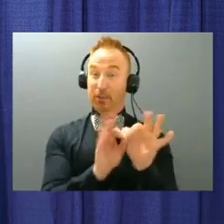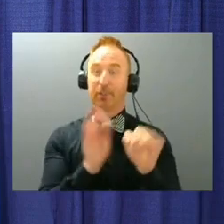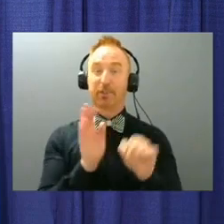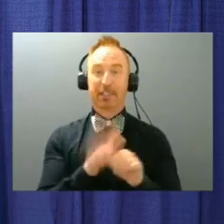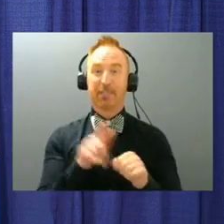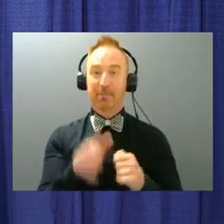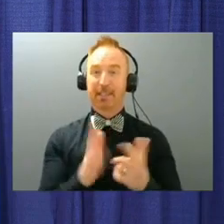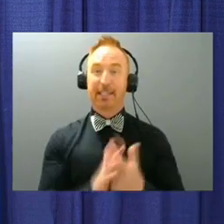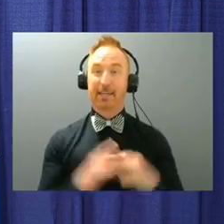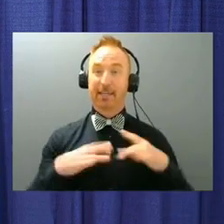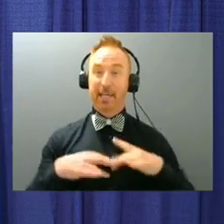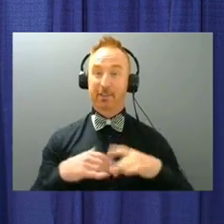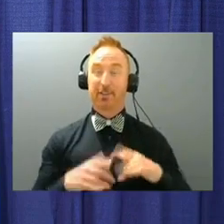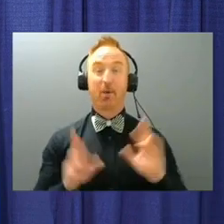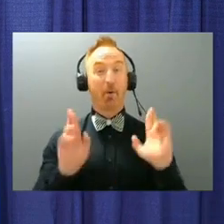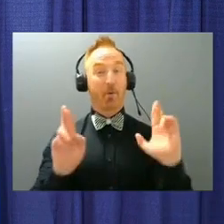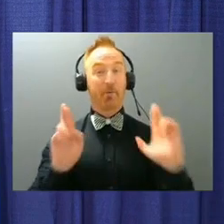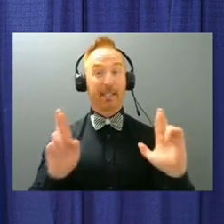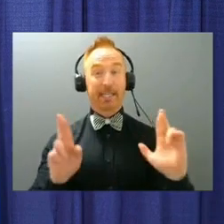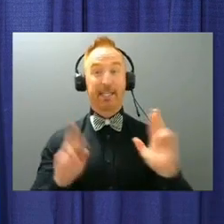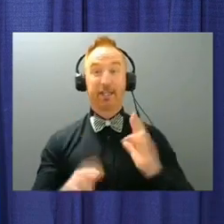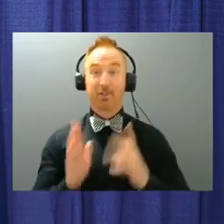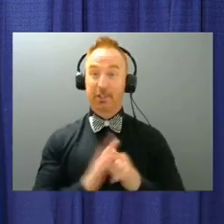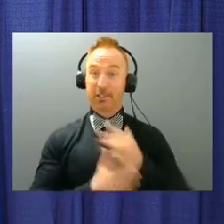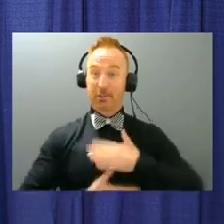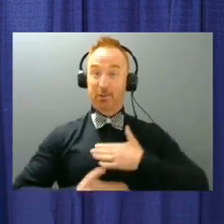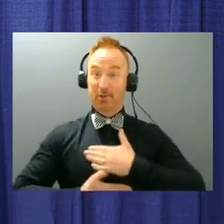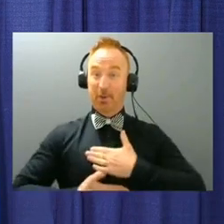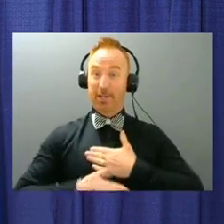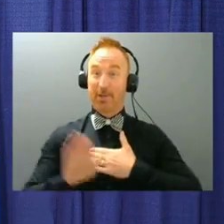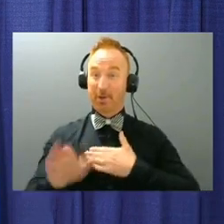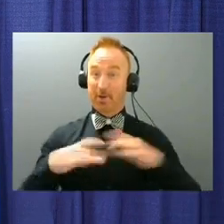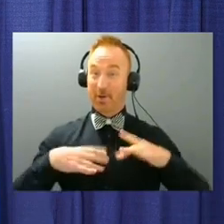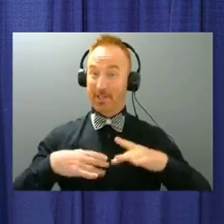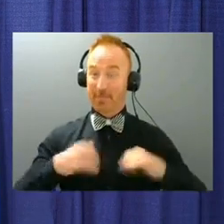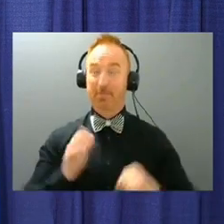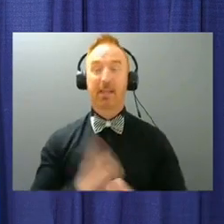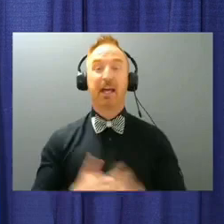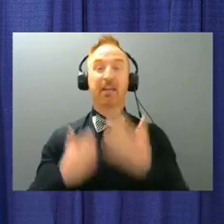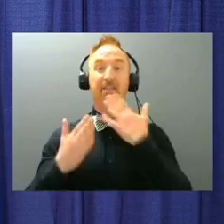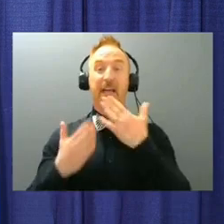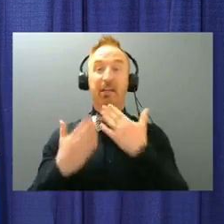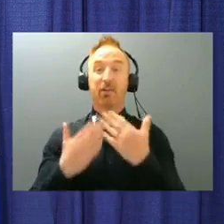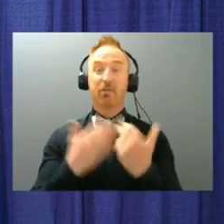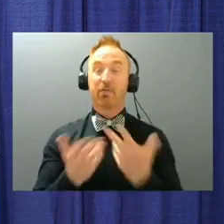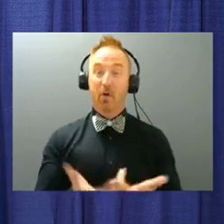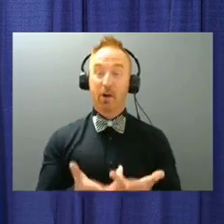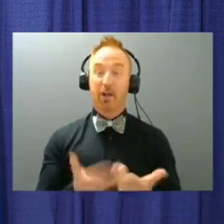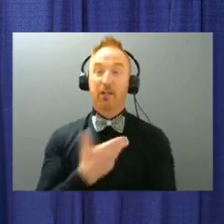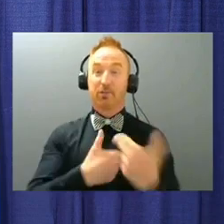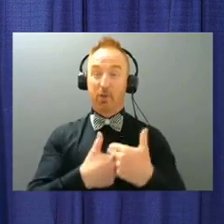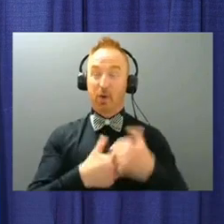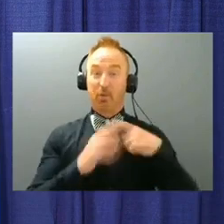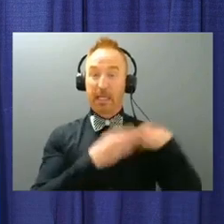Hope she is out there having a good time. I want to thank everyone for joining us on the traditional territories of the Taa'an Kwächän Council and the Kwanlin